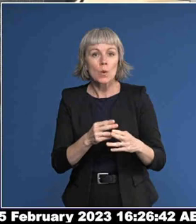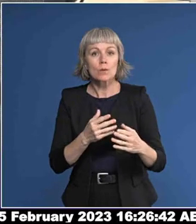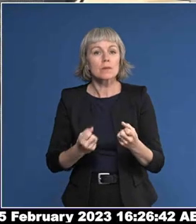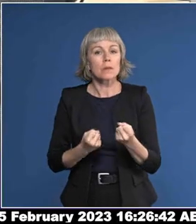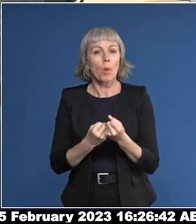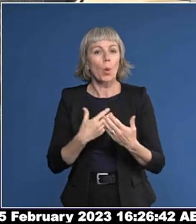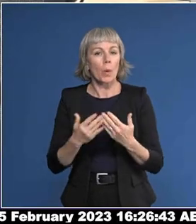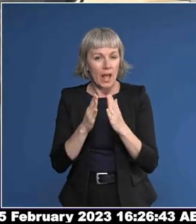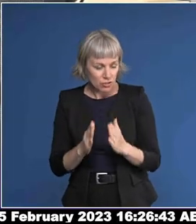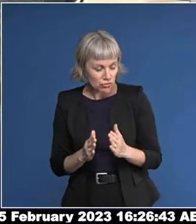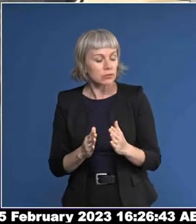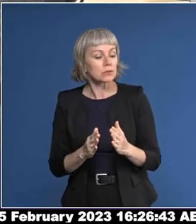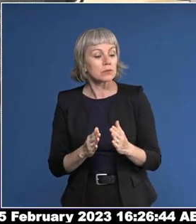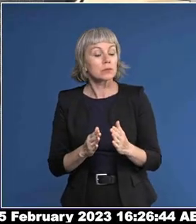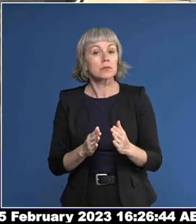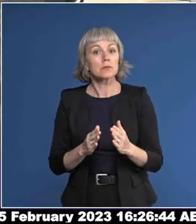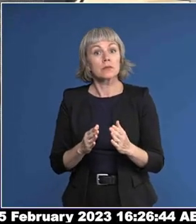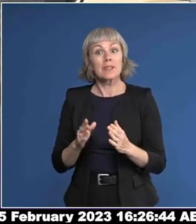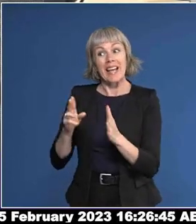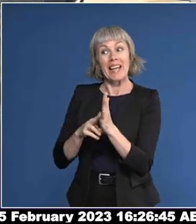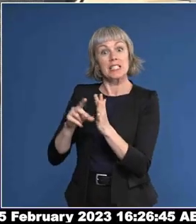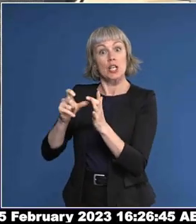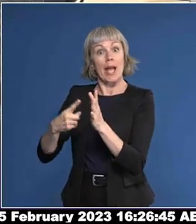support coordinator. That process is the request for service process.